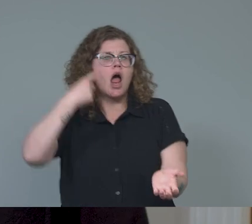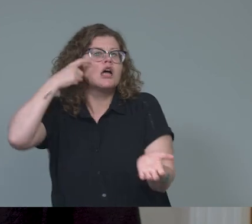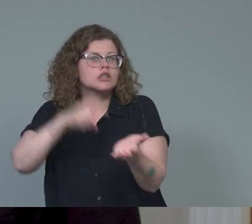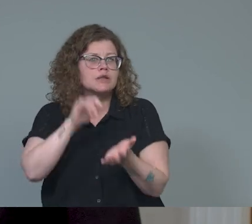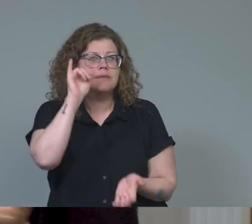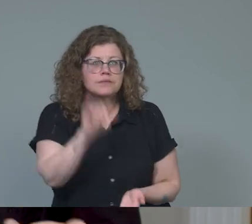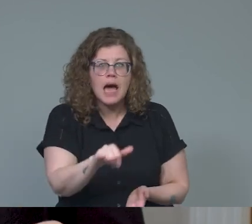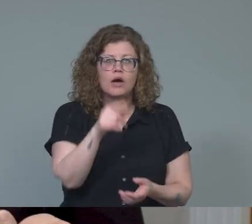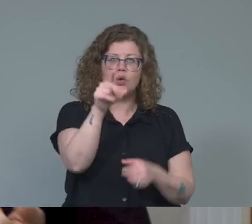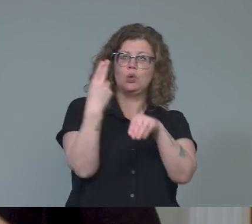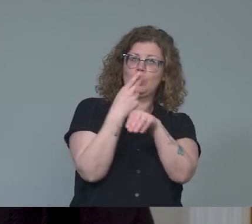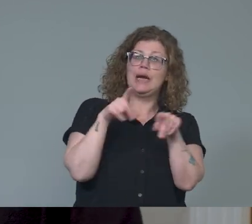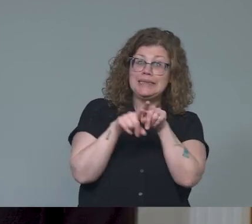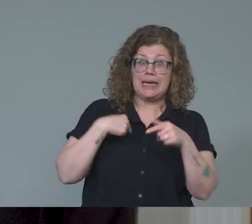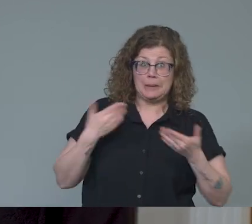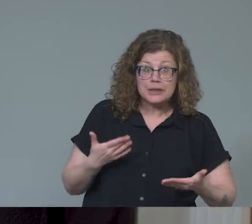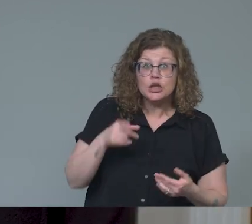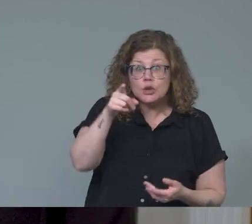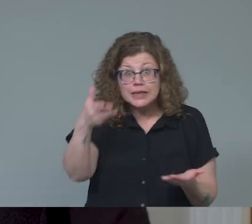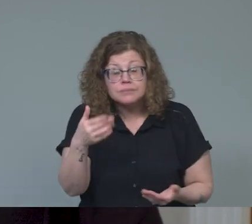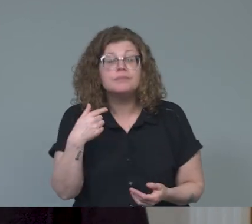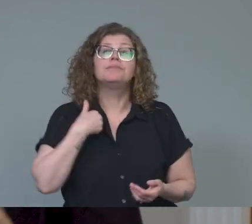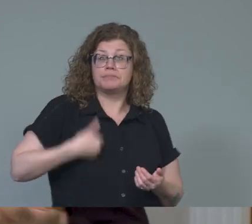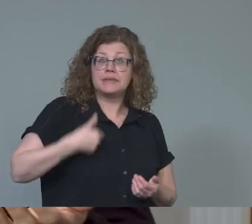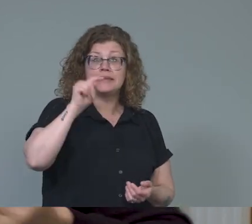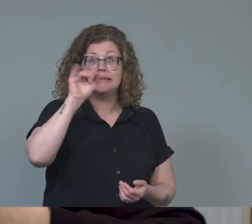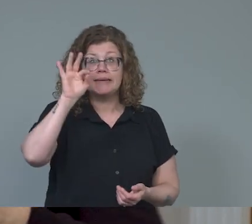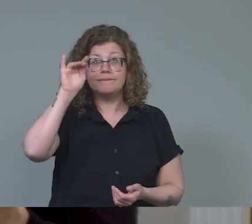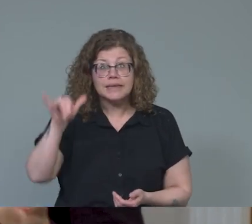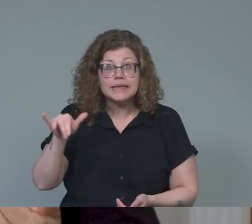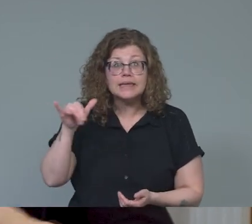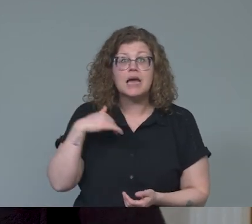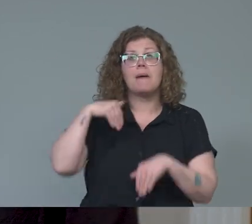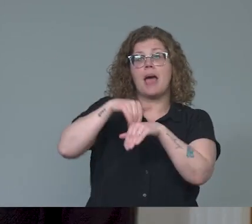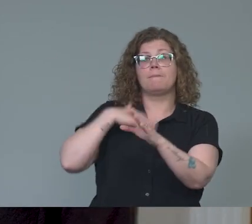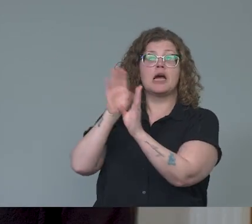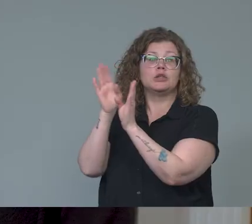and in the way of just acknowledging that, you know, I'm here, I'm you know, I'm Tiffany, I'm at my door